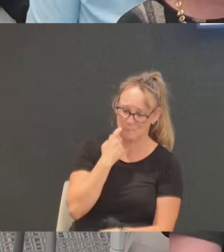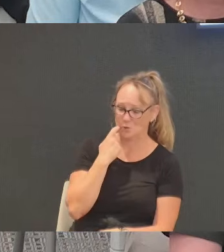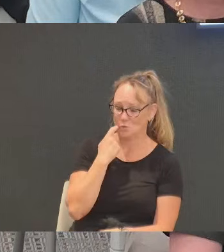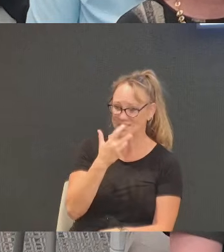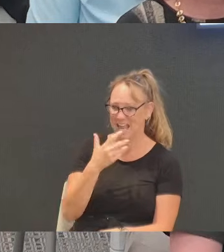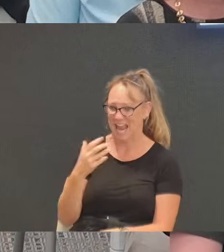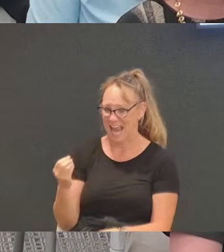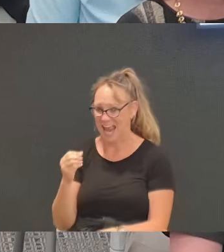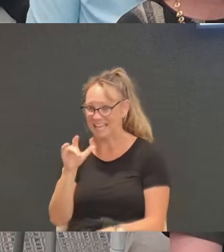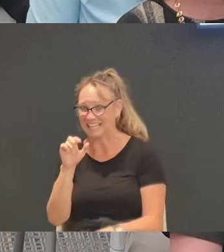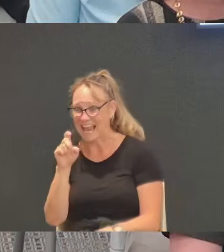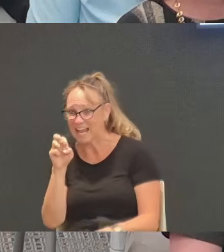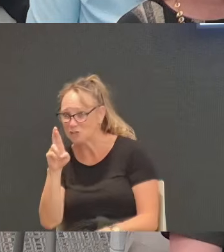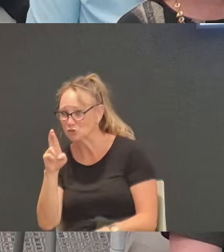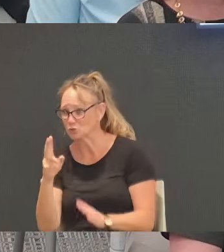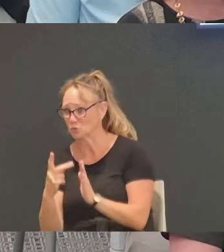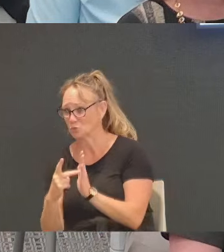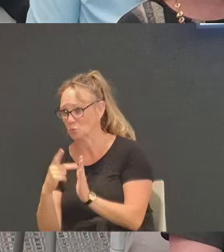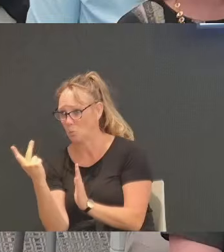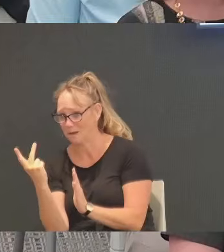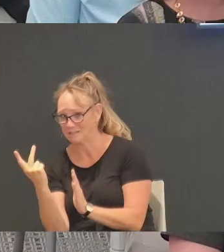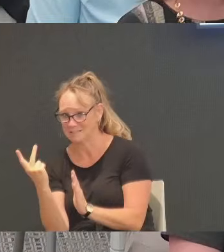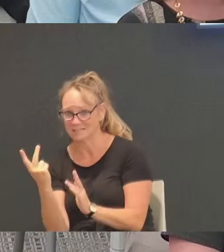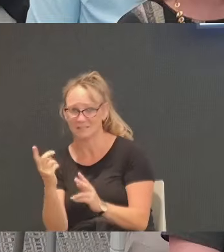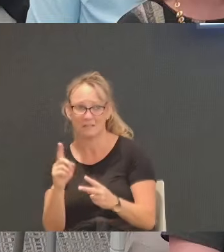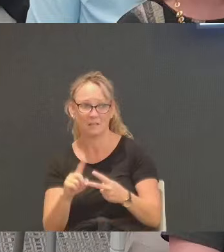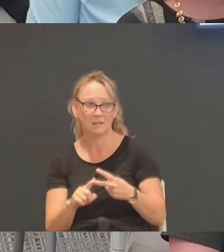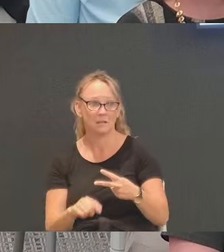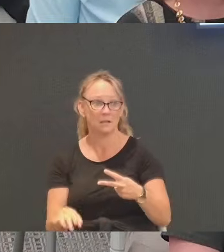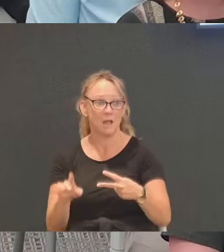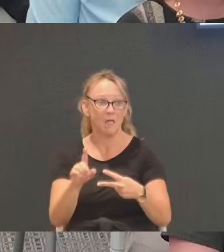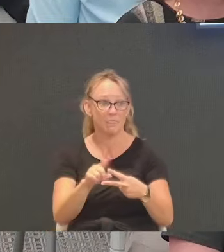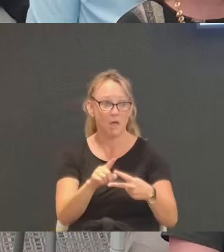freQuenting hospitals for her safety. She did not have interventions in place to protect